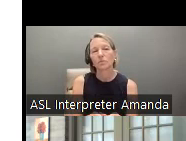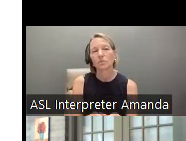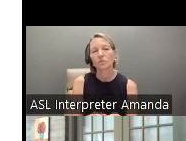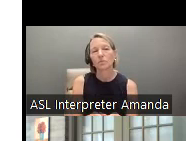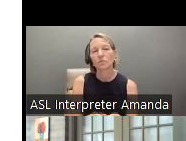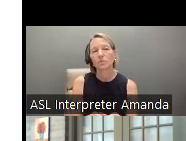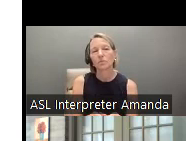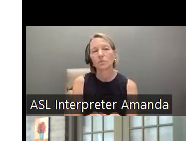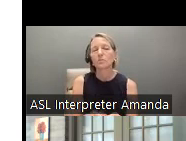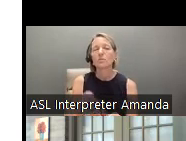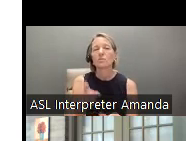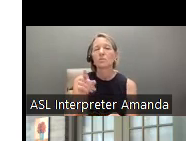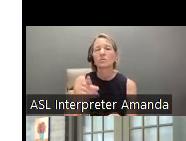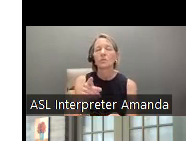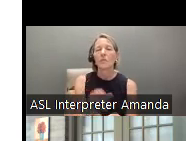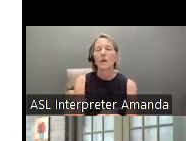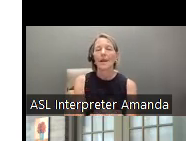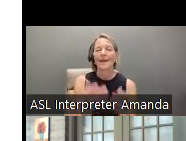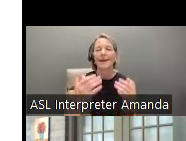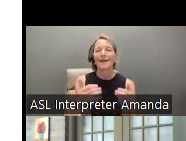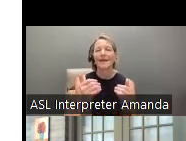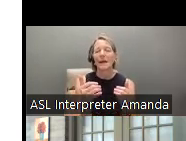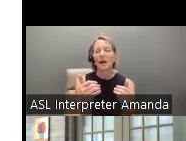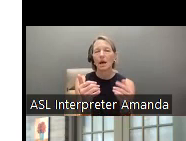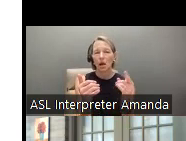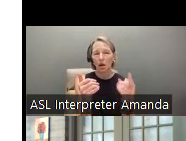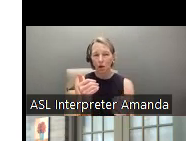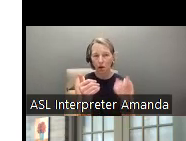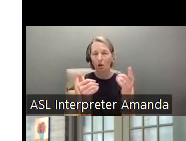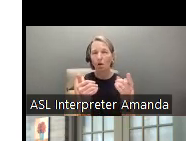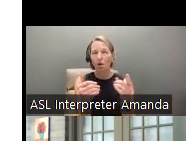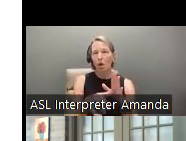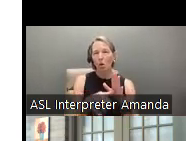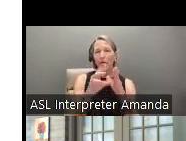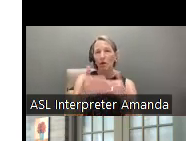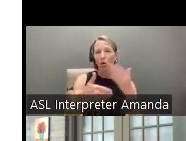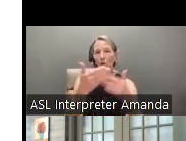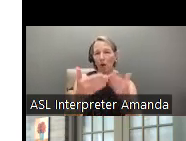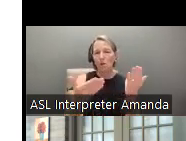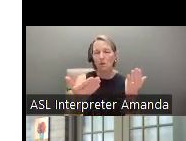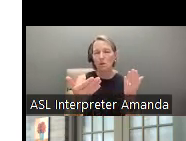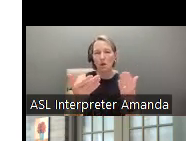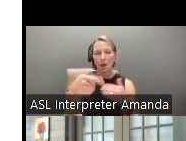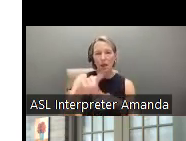so now we have the we come to the review process and you um if you are okay you've